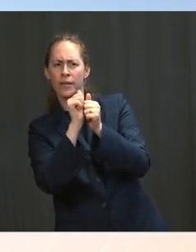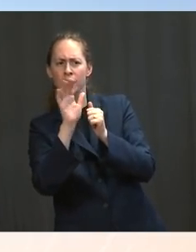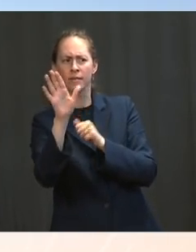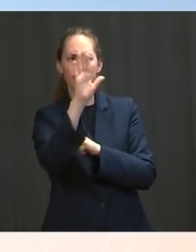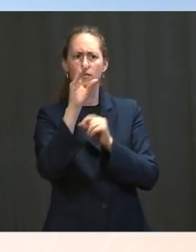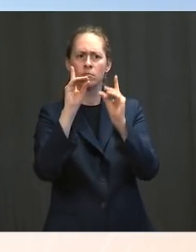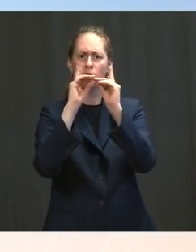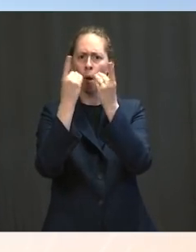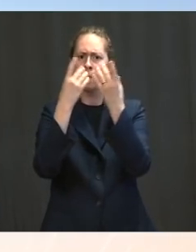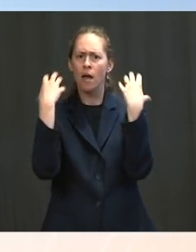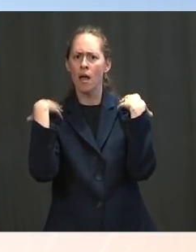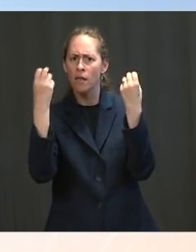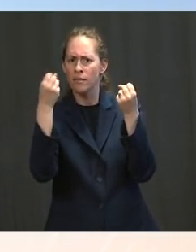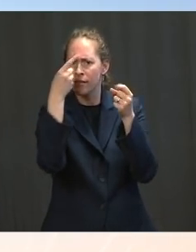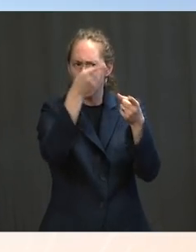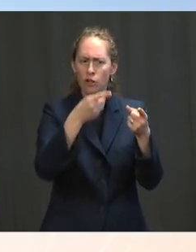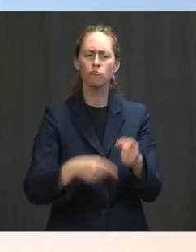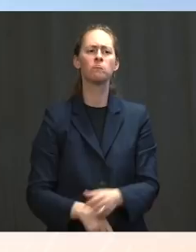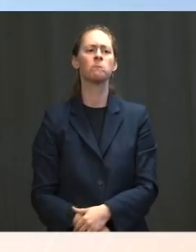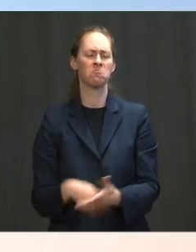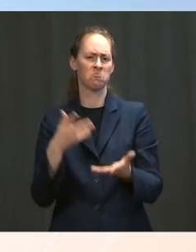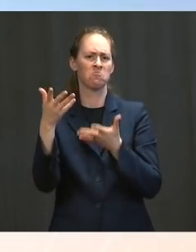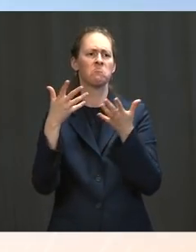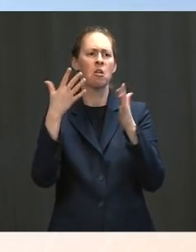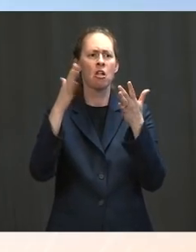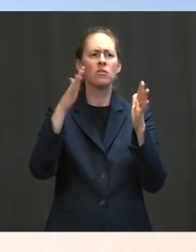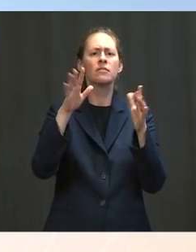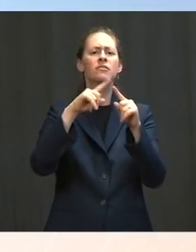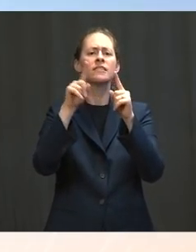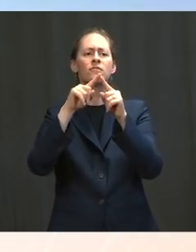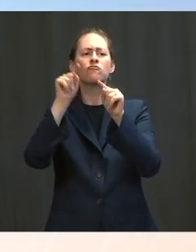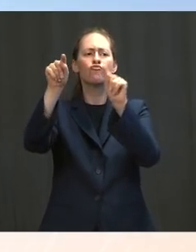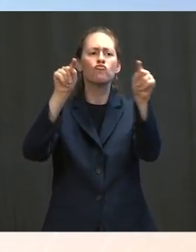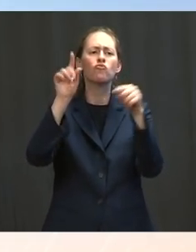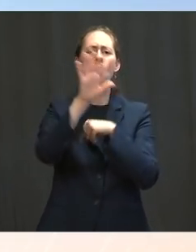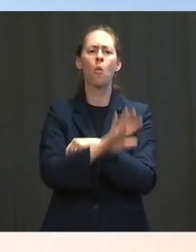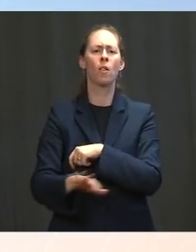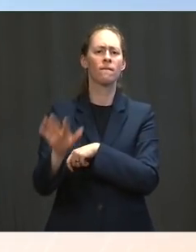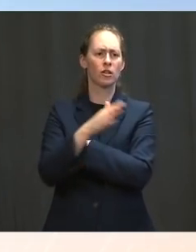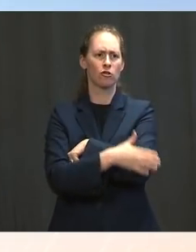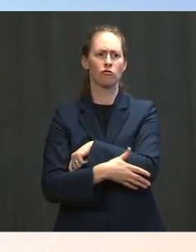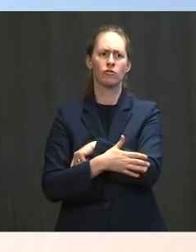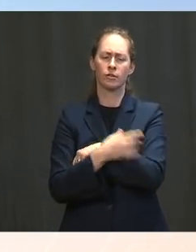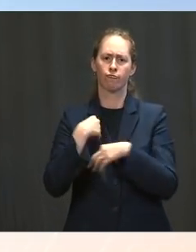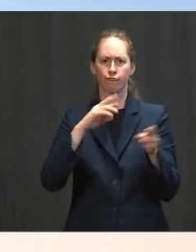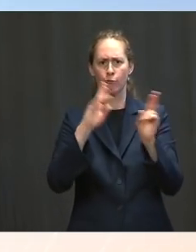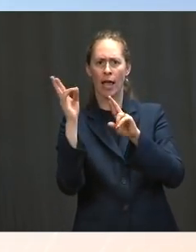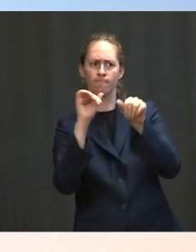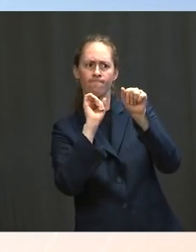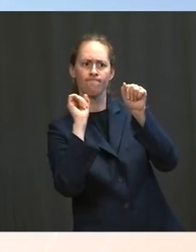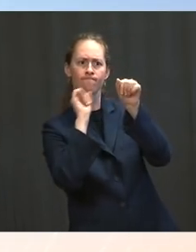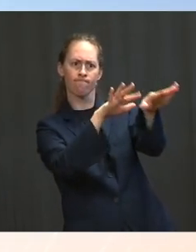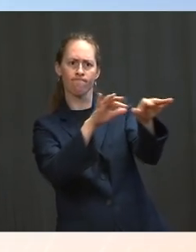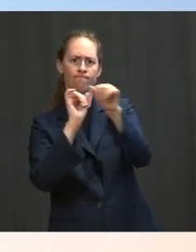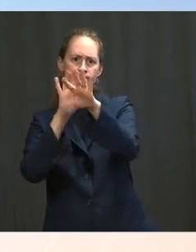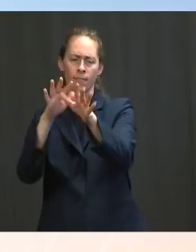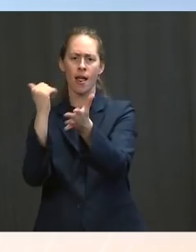But we're in touch with a range of officials around the country, and we're eager to have these teams out helping communities get vaccinated and protect themselves from the virus.